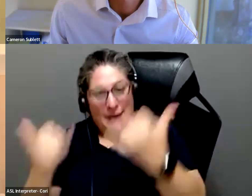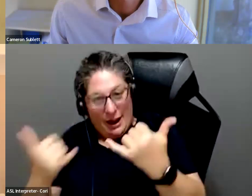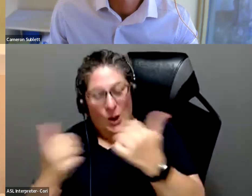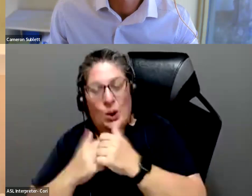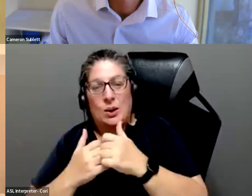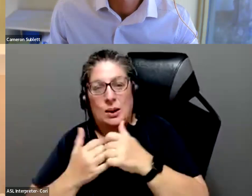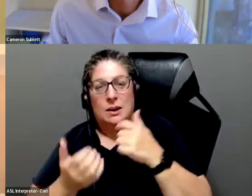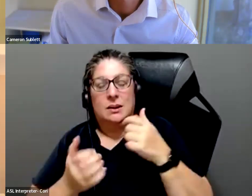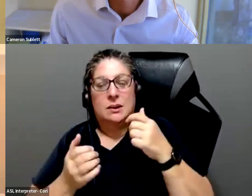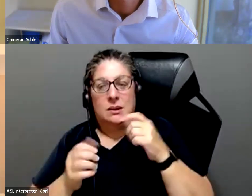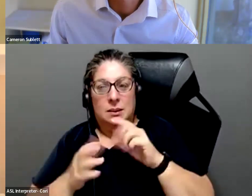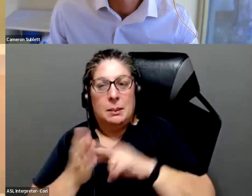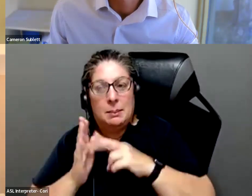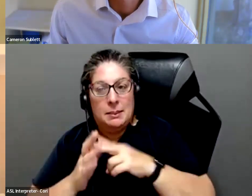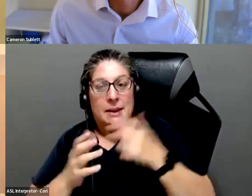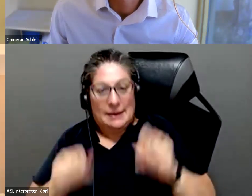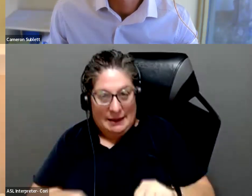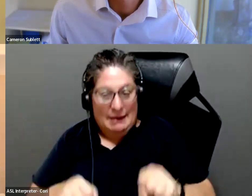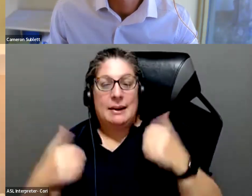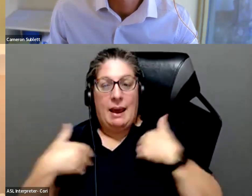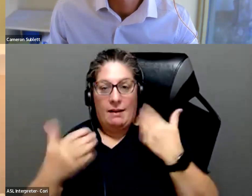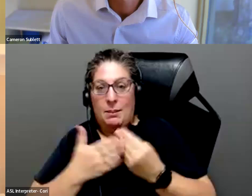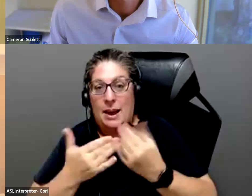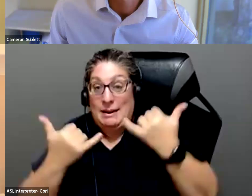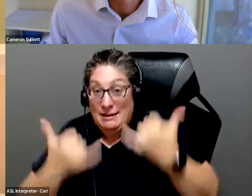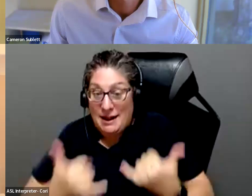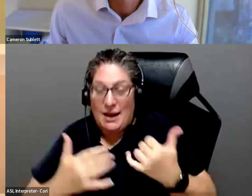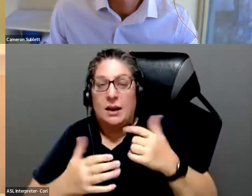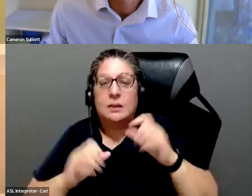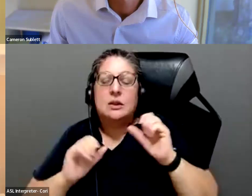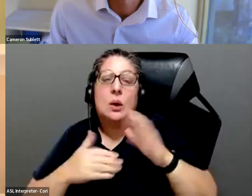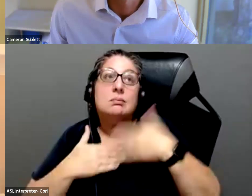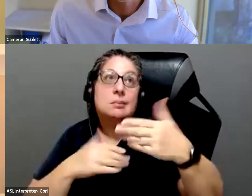And get the benefit of having that money now in order to prepare them for a career.